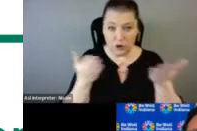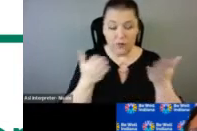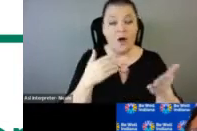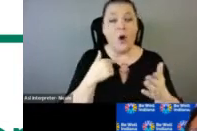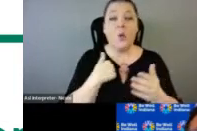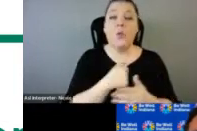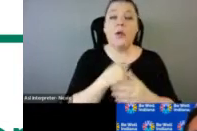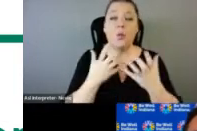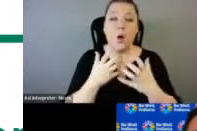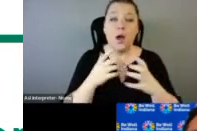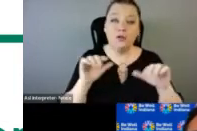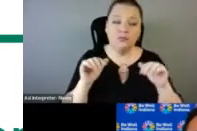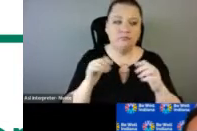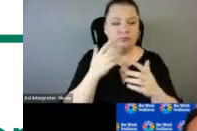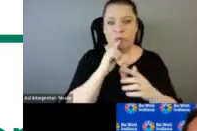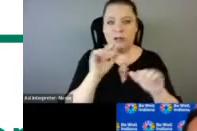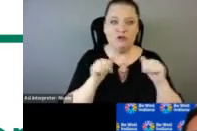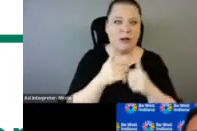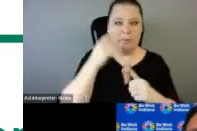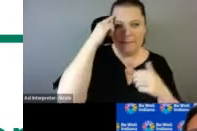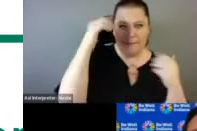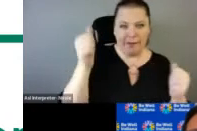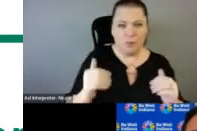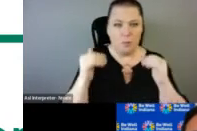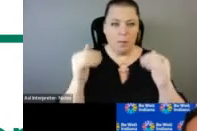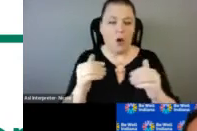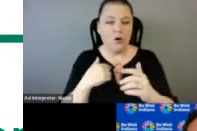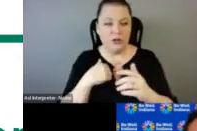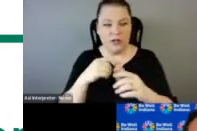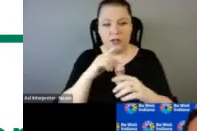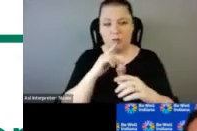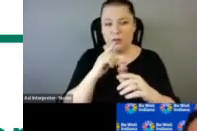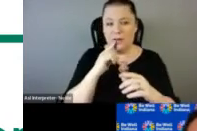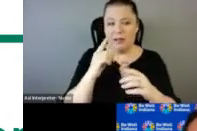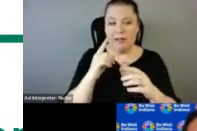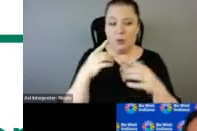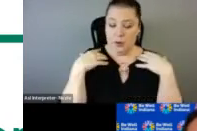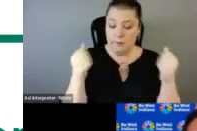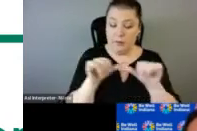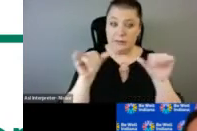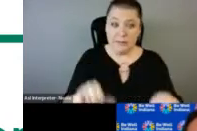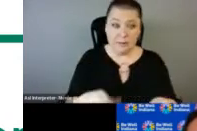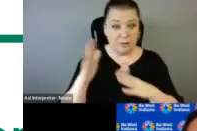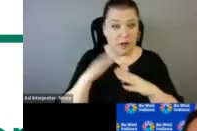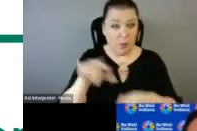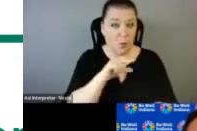promotion, and substance use disorder prevention, treatment and recovery systems that are high quality, seamlessly integrated and accessible to the